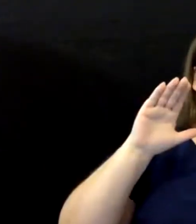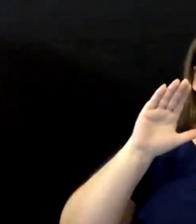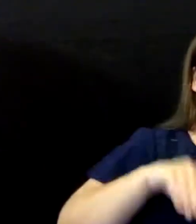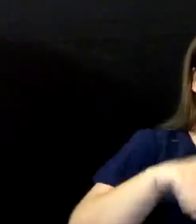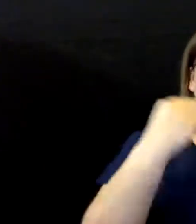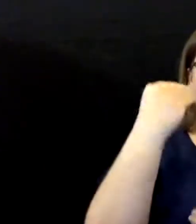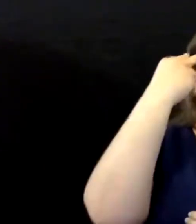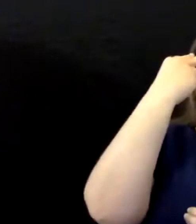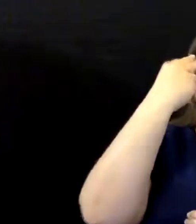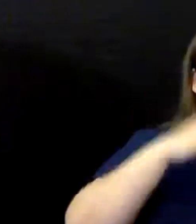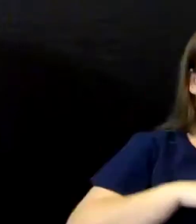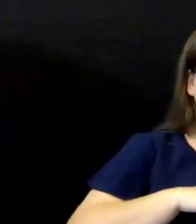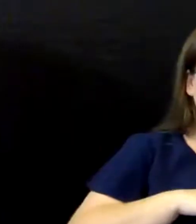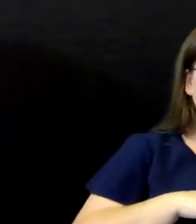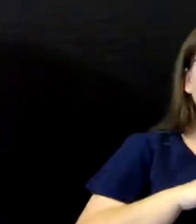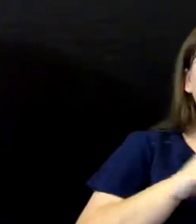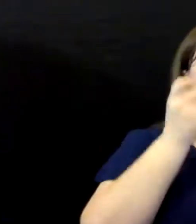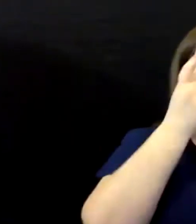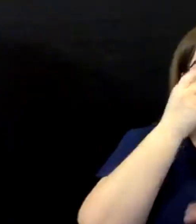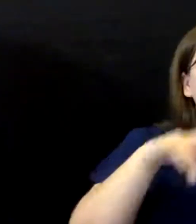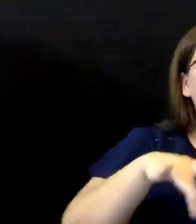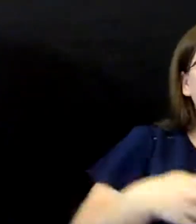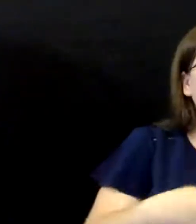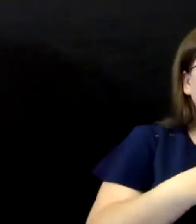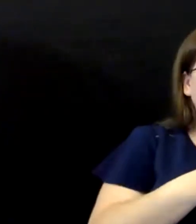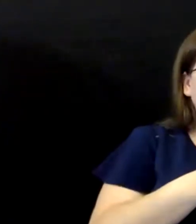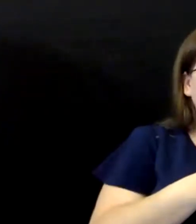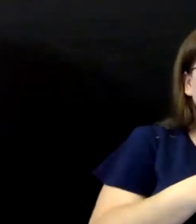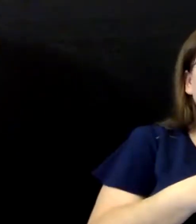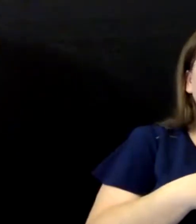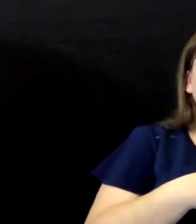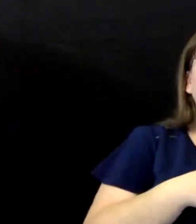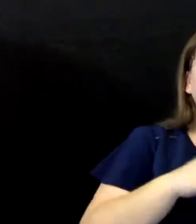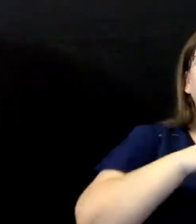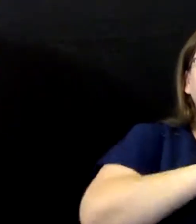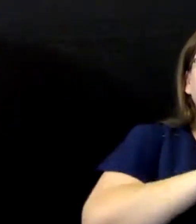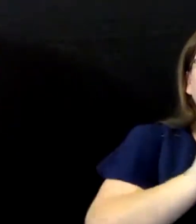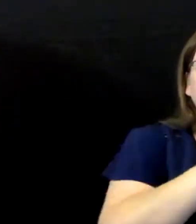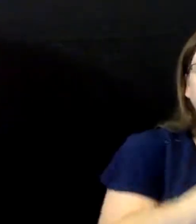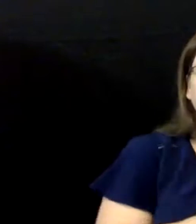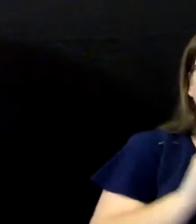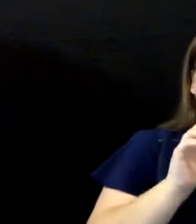Also, please note that we are recording the meeting, and a transcript will be generated so we will be able to share the conversation with